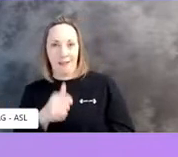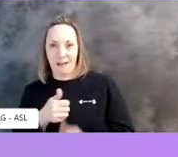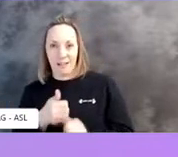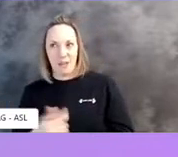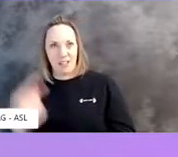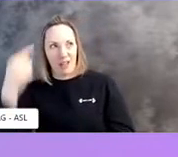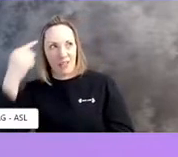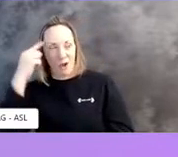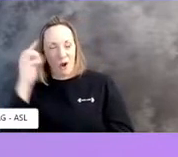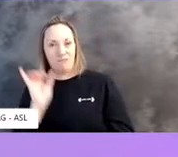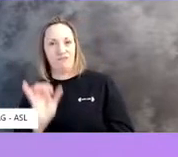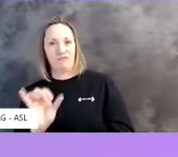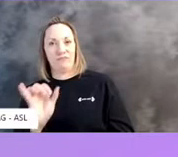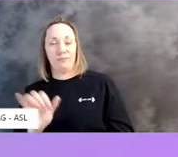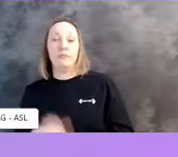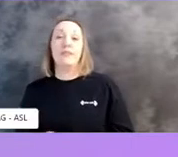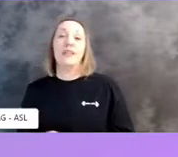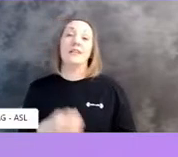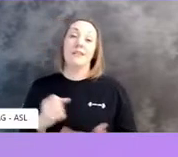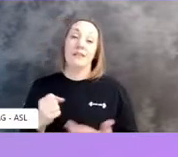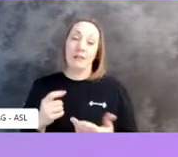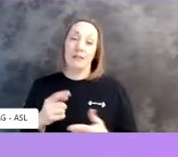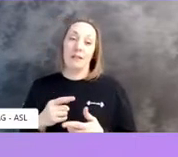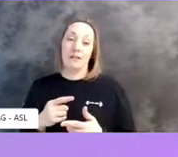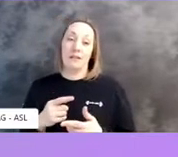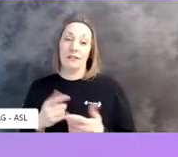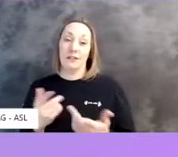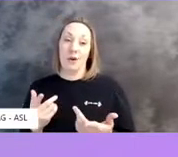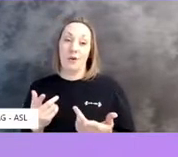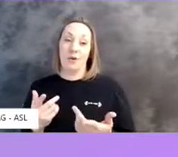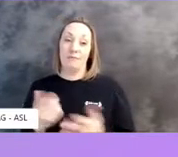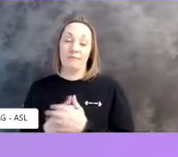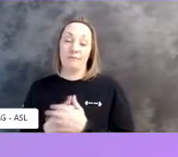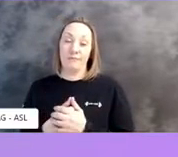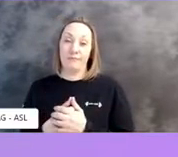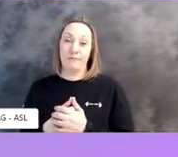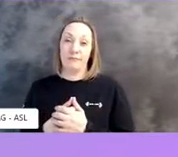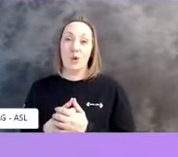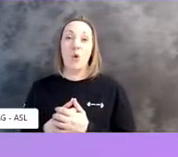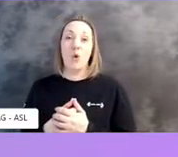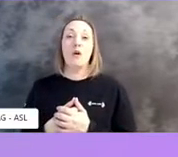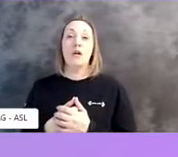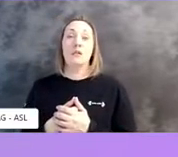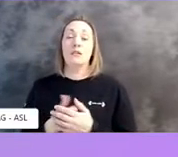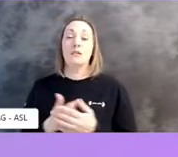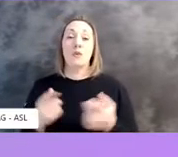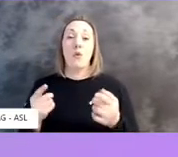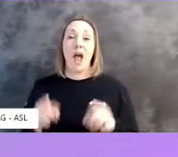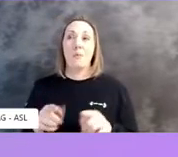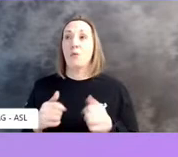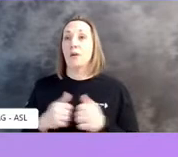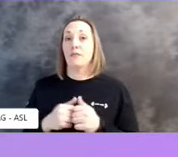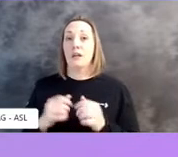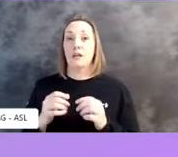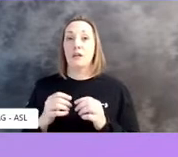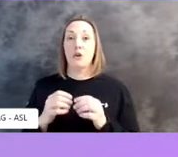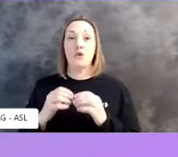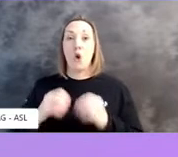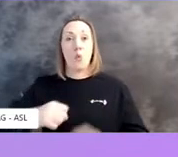called monitoring shop we're they thought their website was compliant. It actually